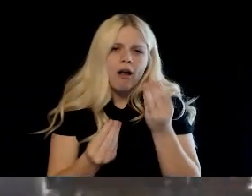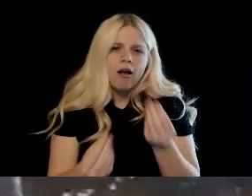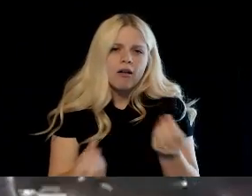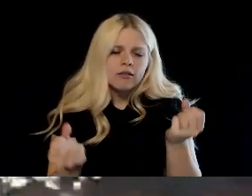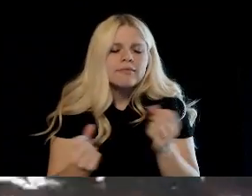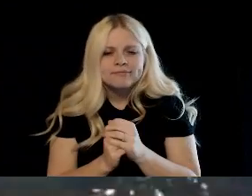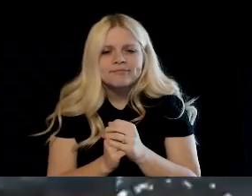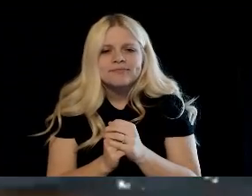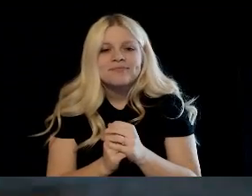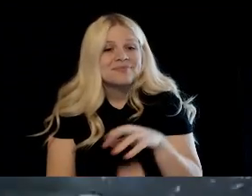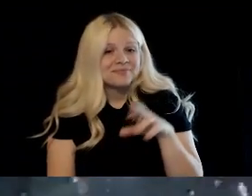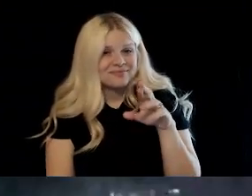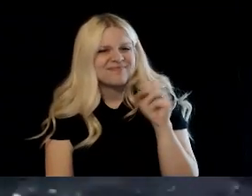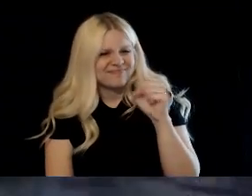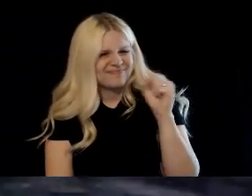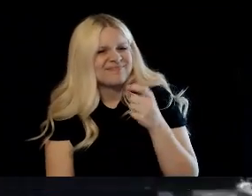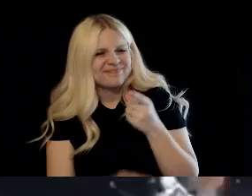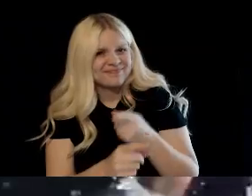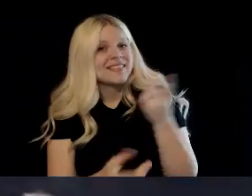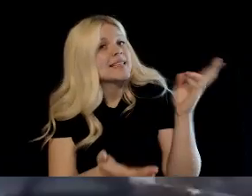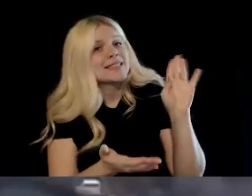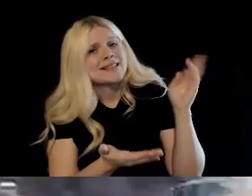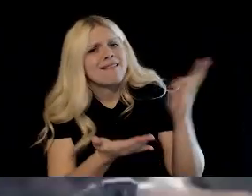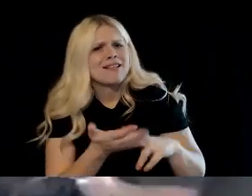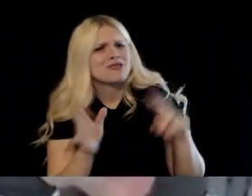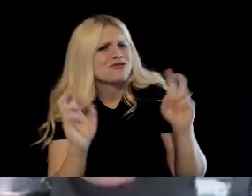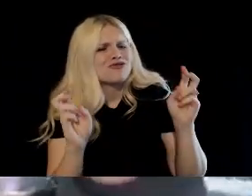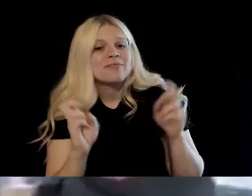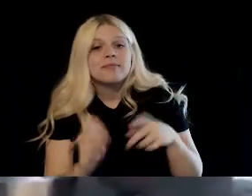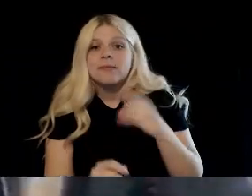little signature. And then when you buy animal artwork, you also get a photo of